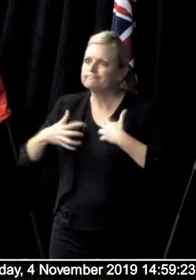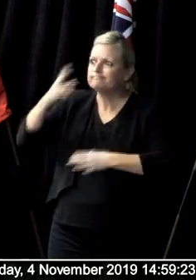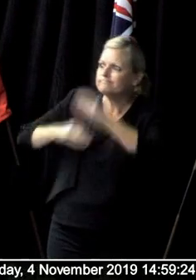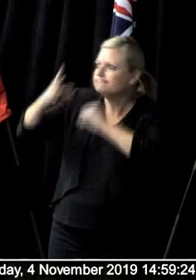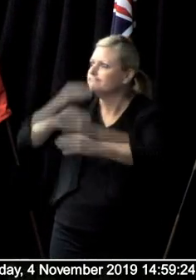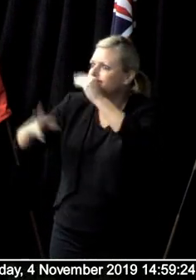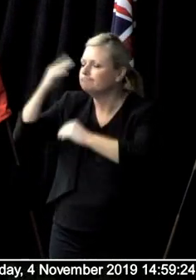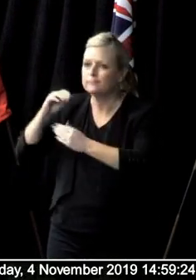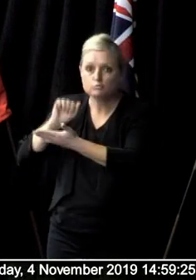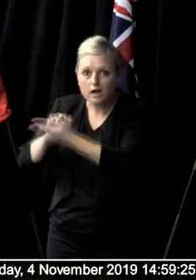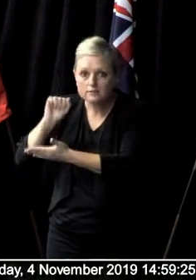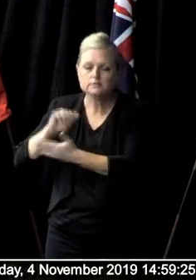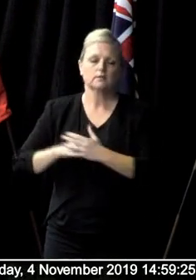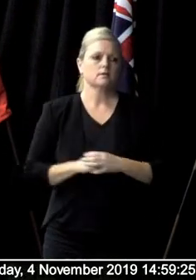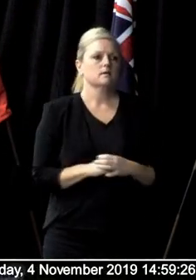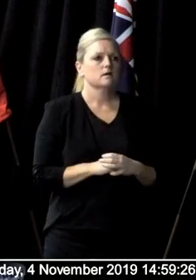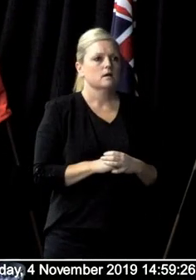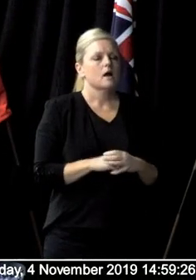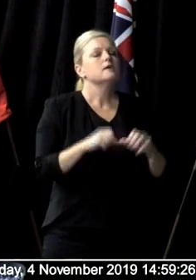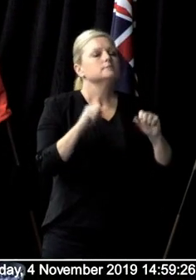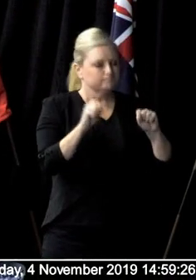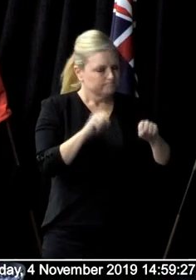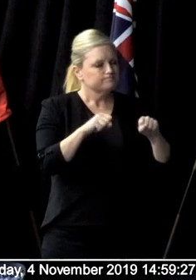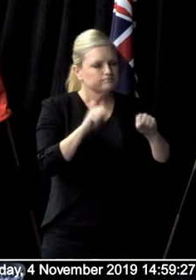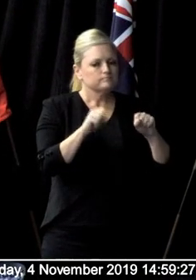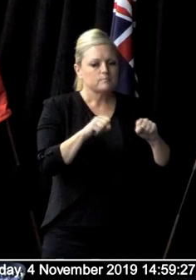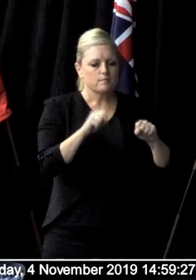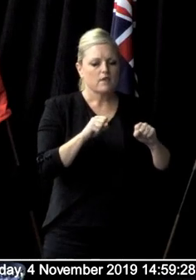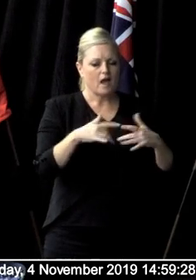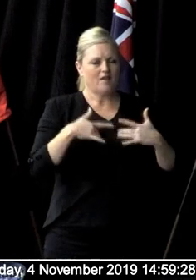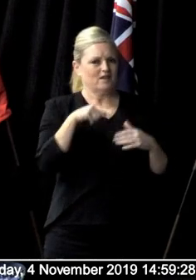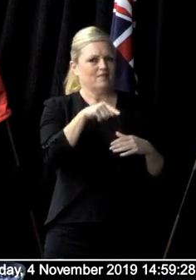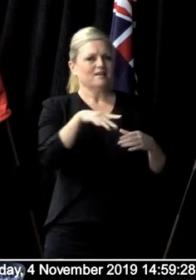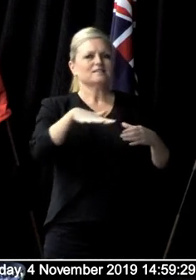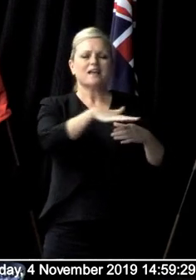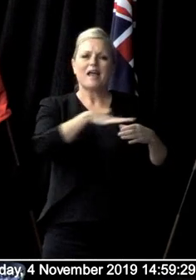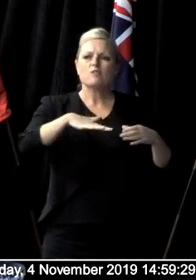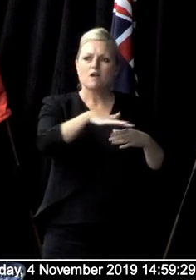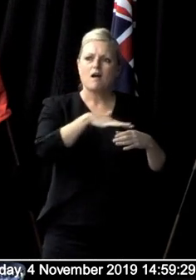I think and I – what I would say is this is an area where, again, we’ve